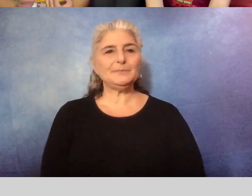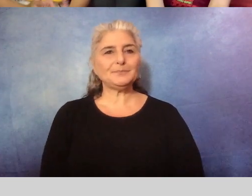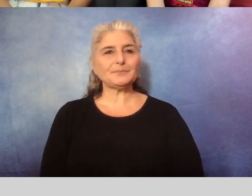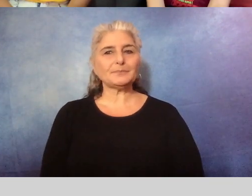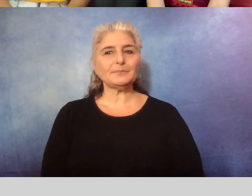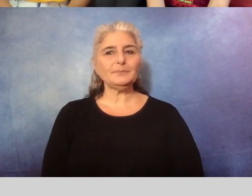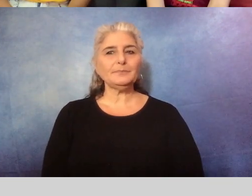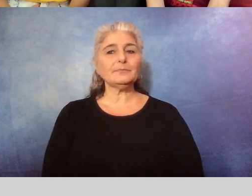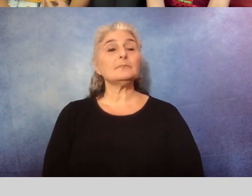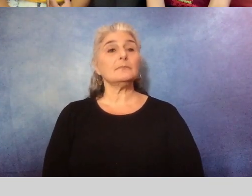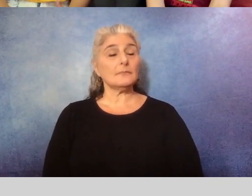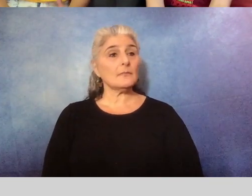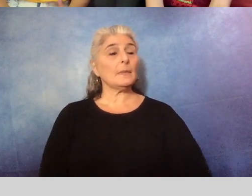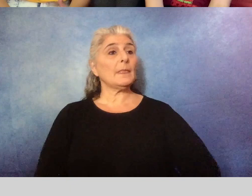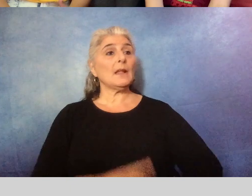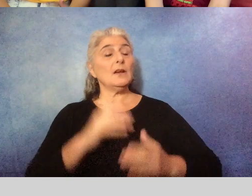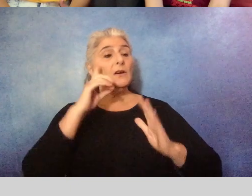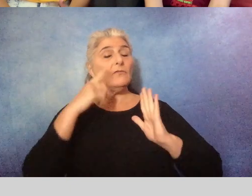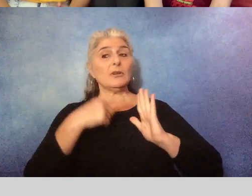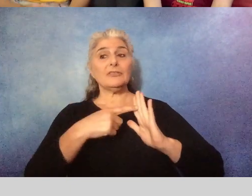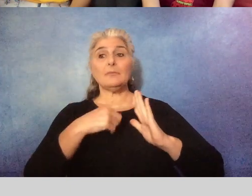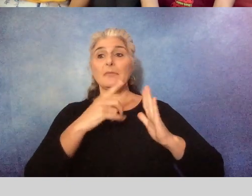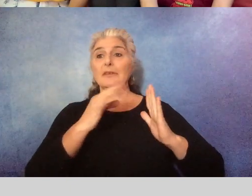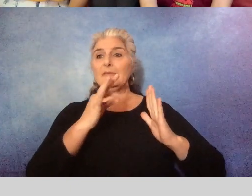When, when you're implementing a layout,